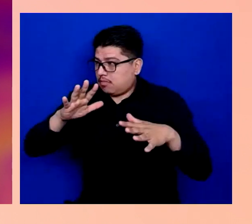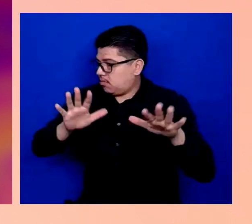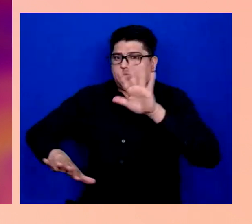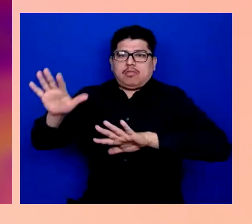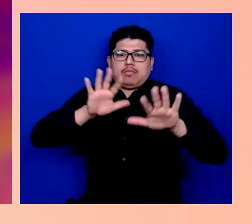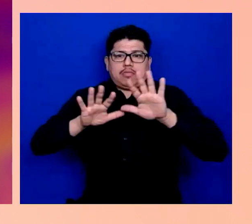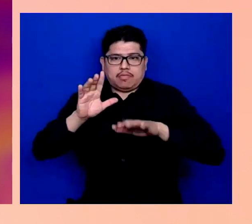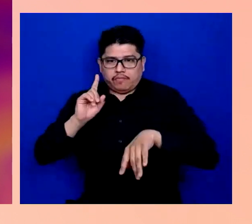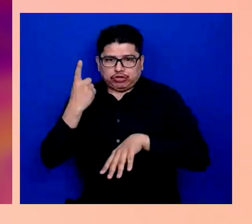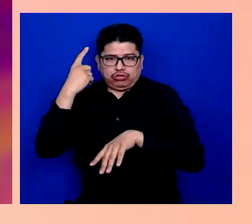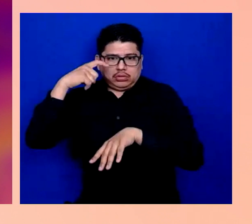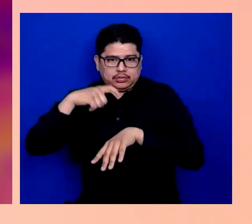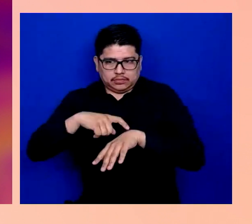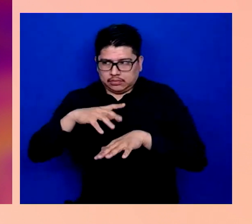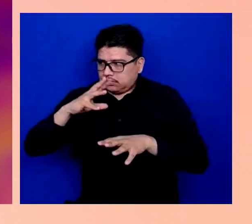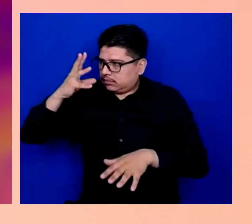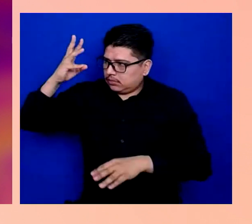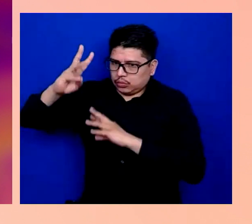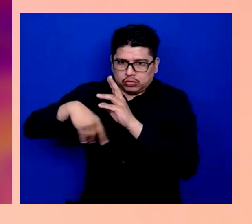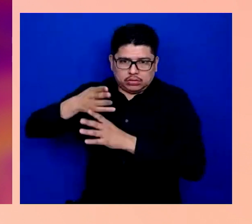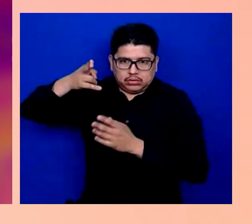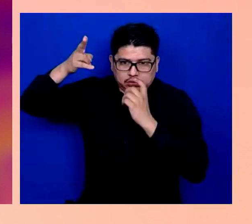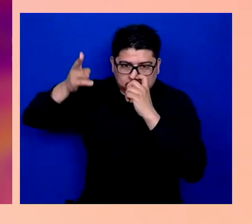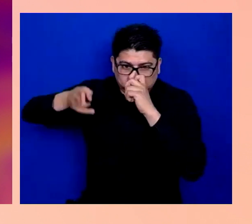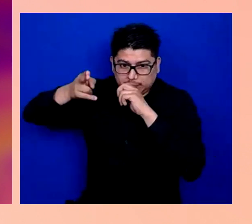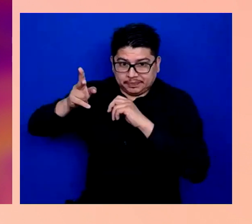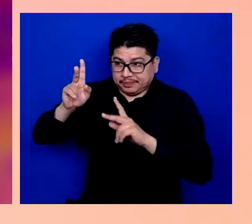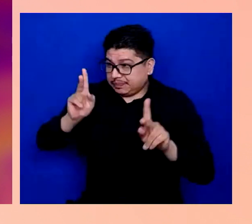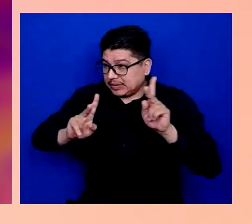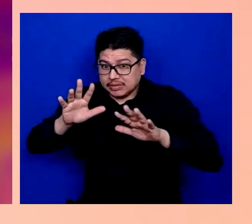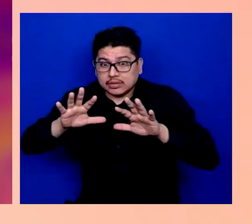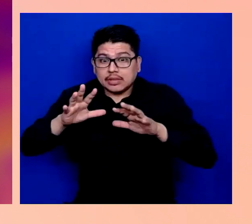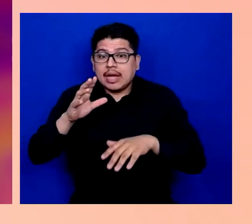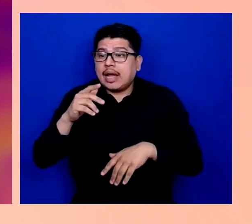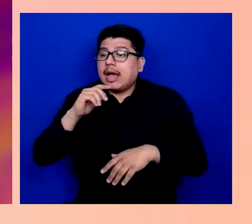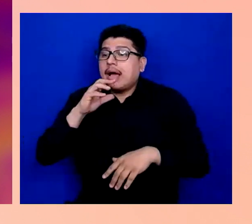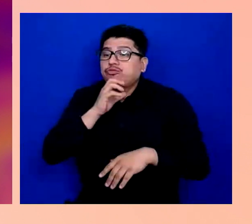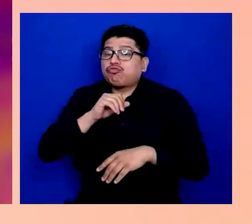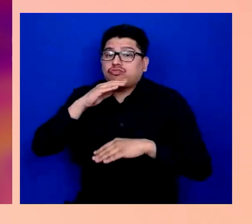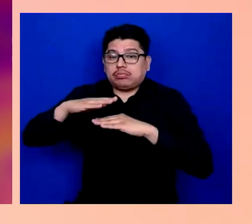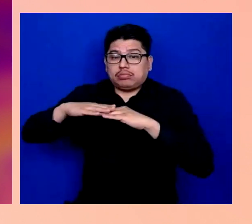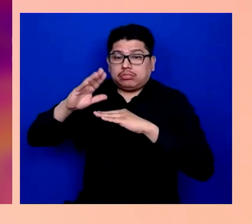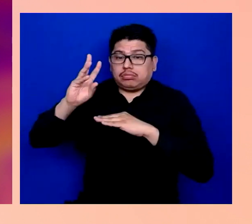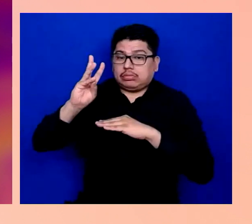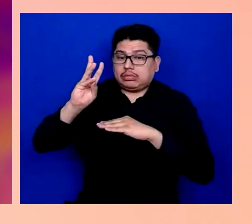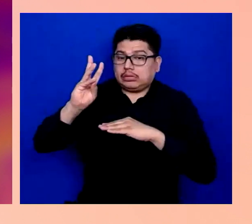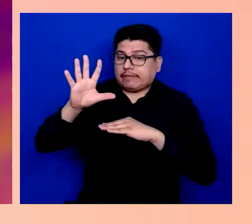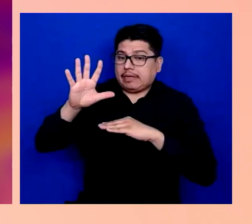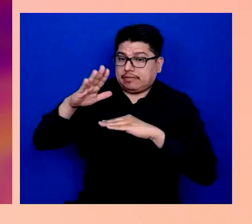people over the age of 65 exceeded the number of children under five.